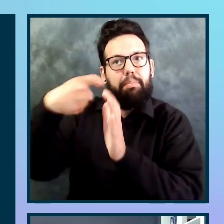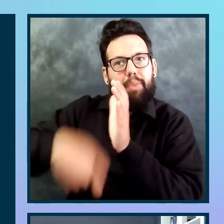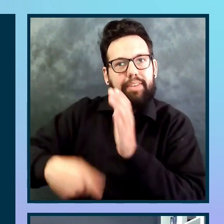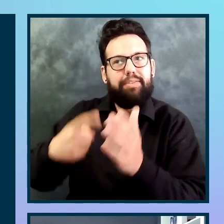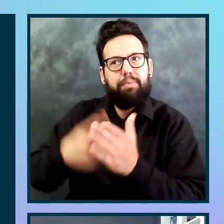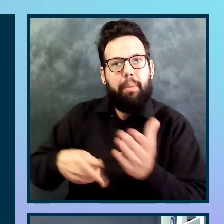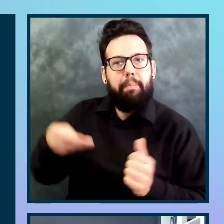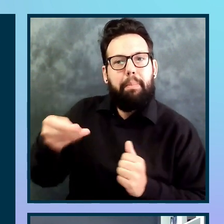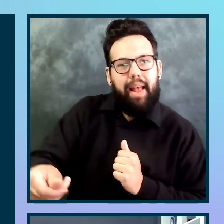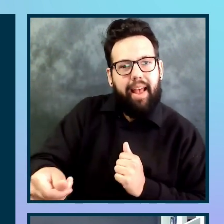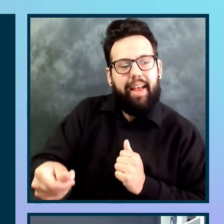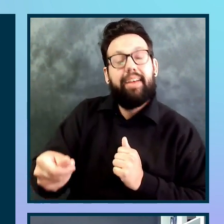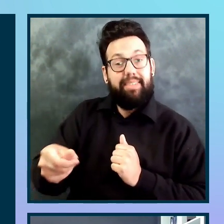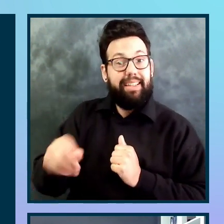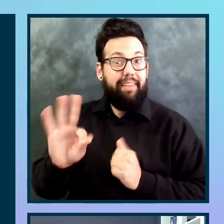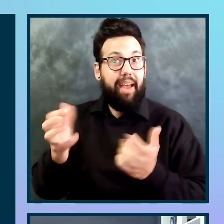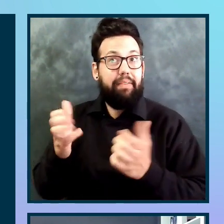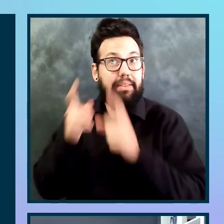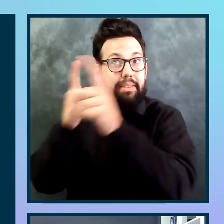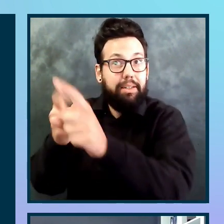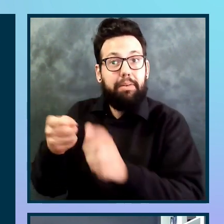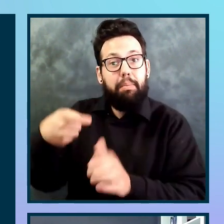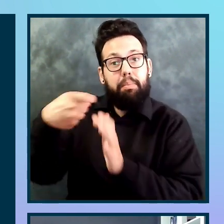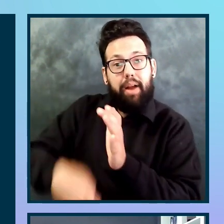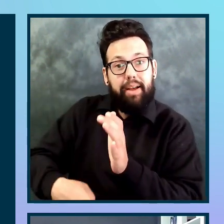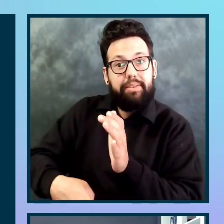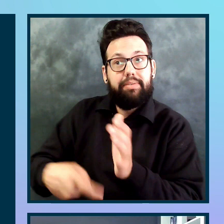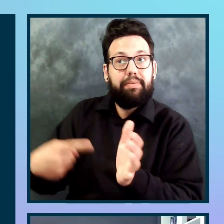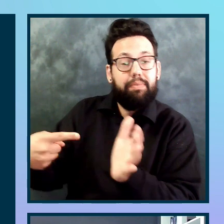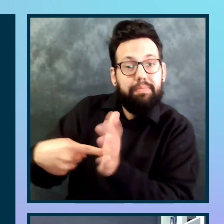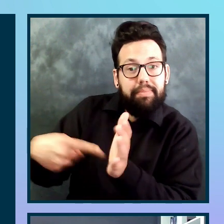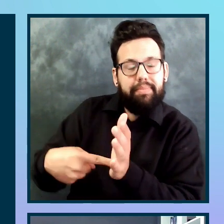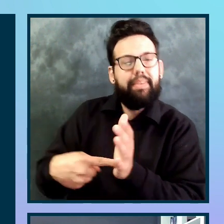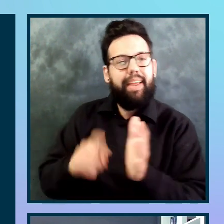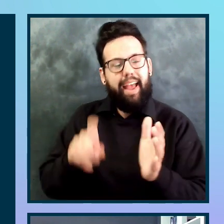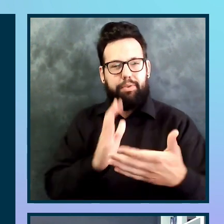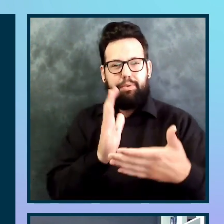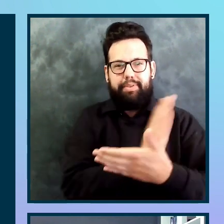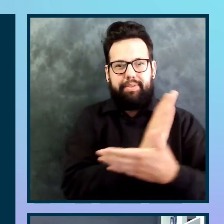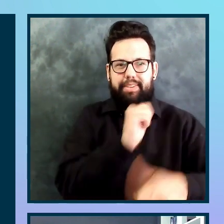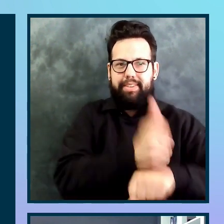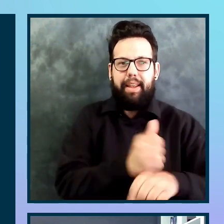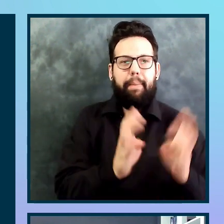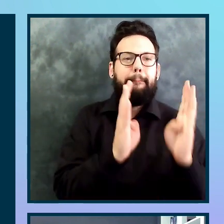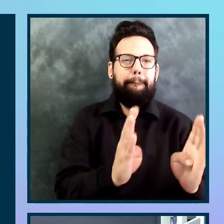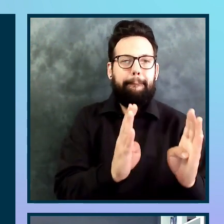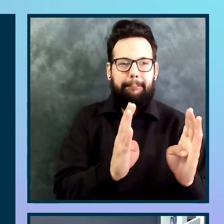So then you need to have a slider and like those kind of interactions are all in the filters. Again, it becomes its own little products with its own little team